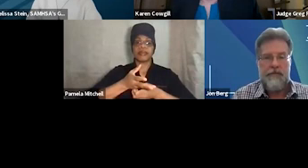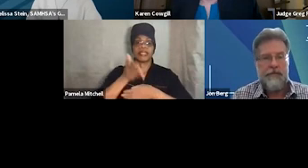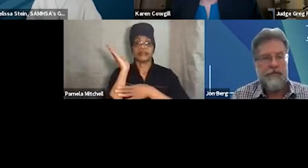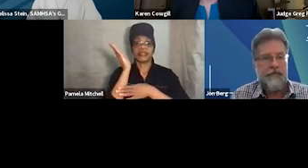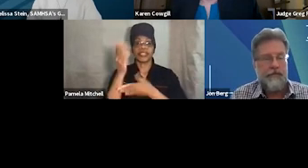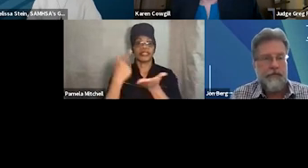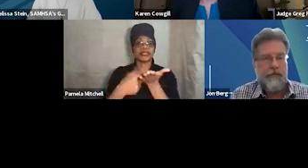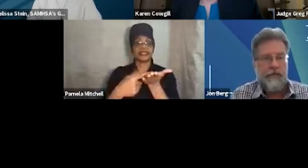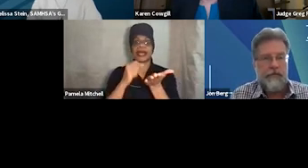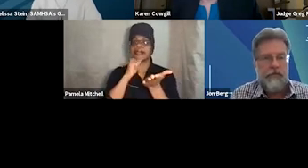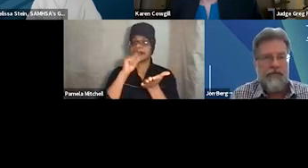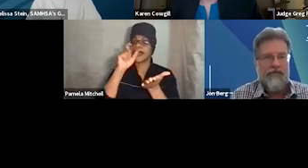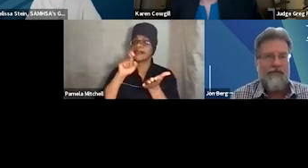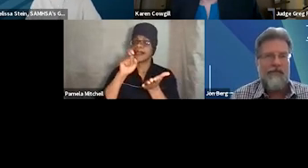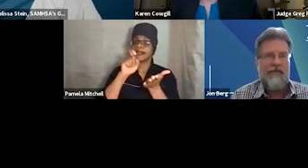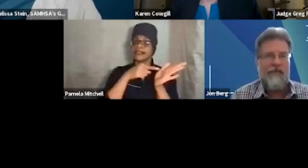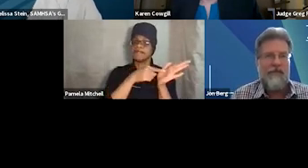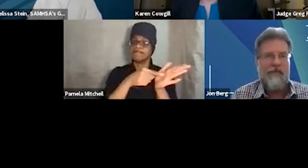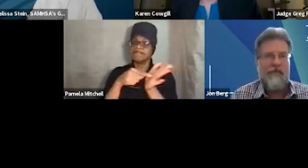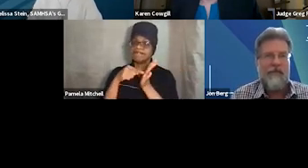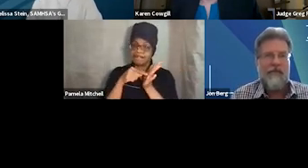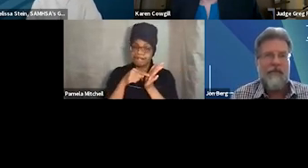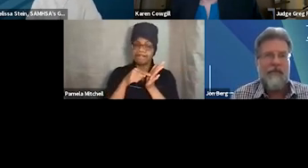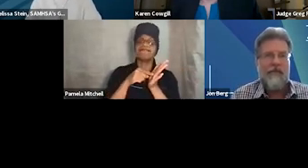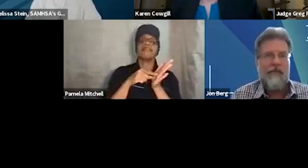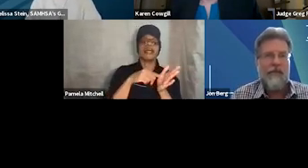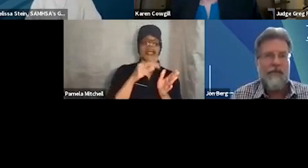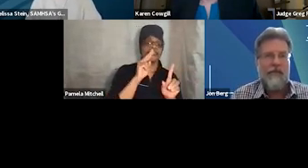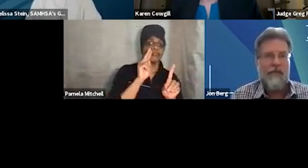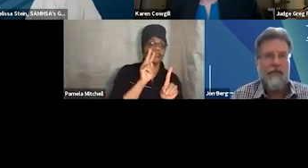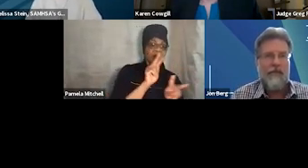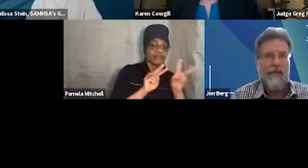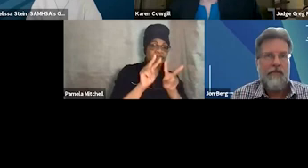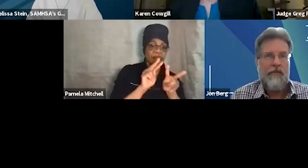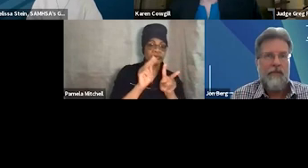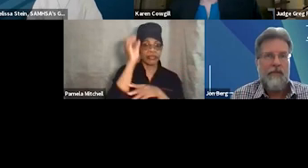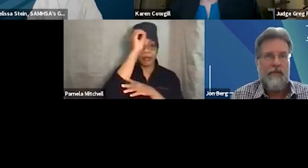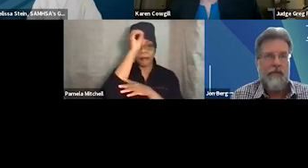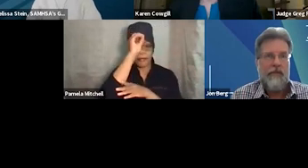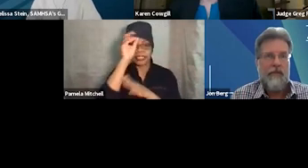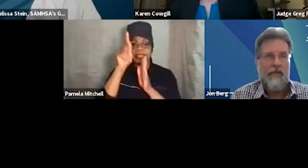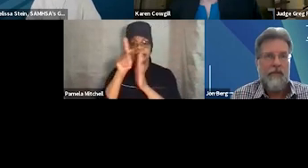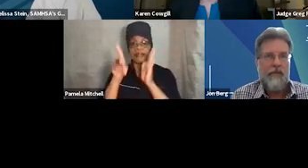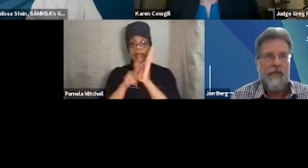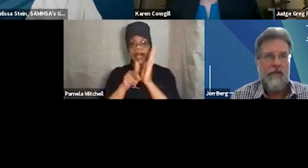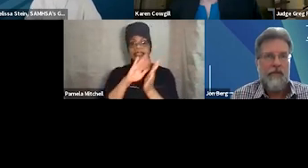do not necessarily reflect the views, opinions, or policies of the Center for Mental Health Services, the Center for Substance Abuse Treatment,